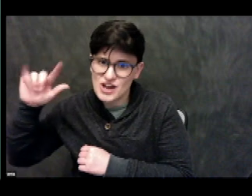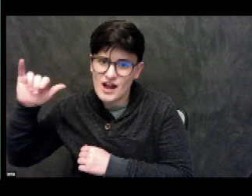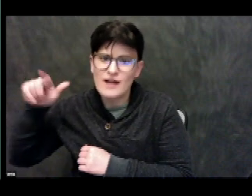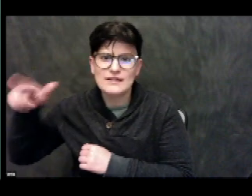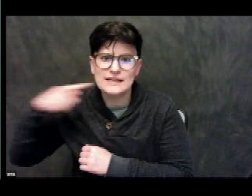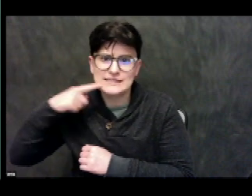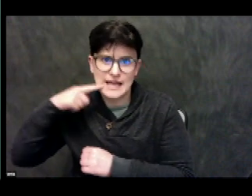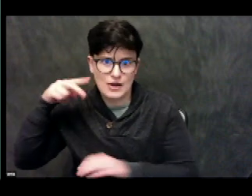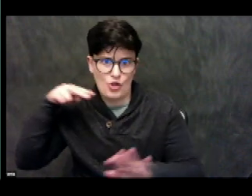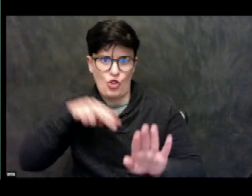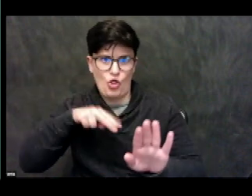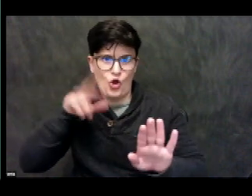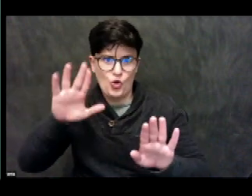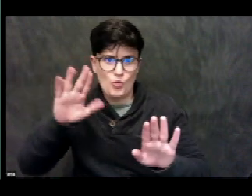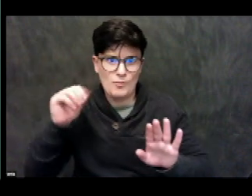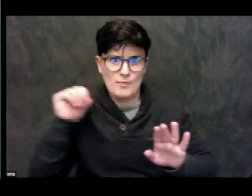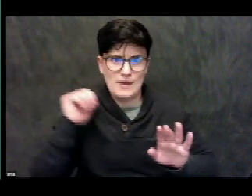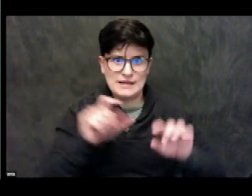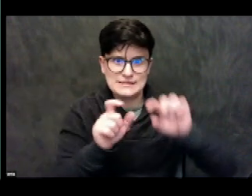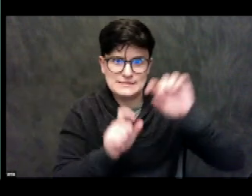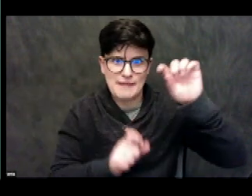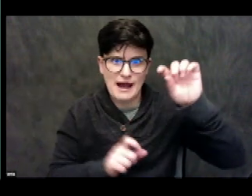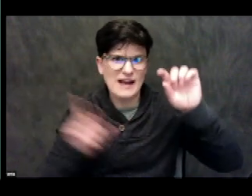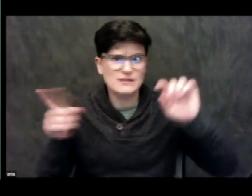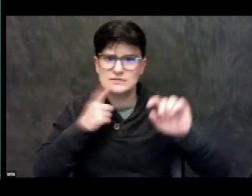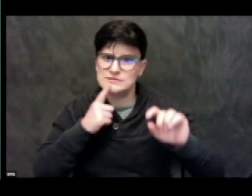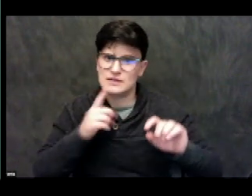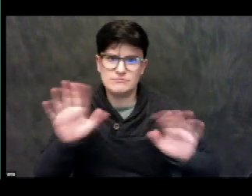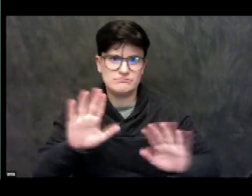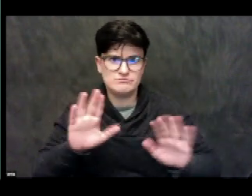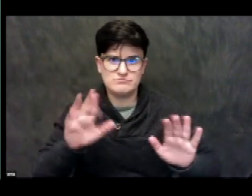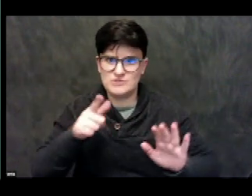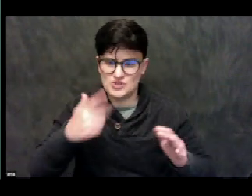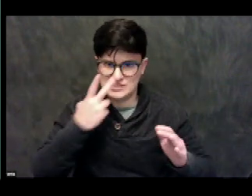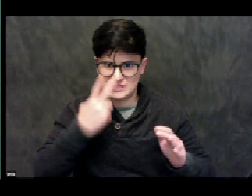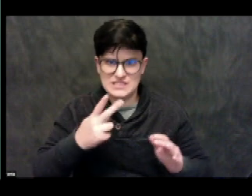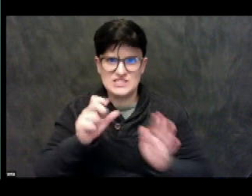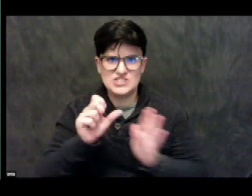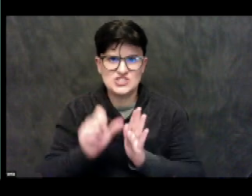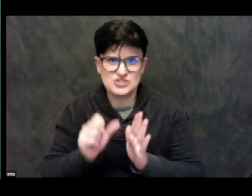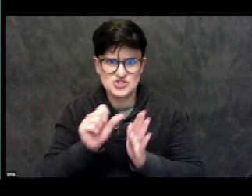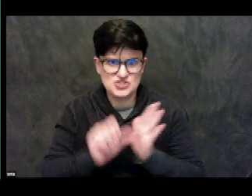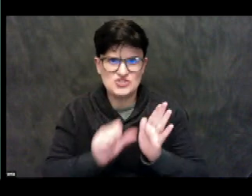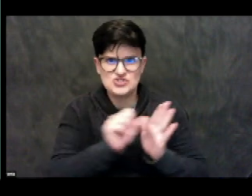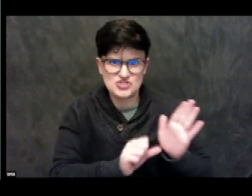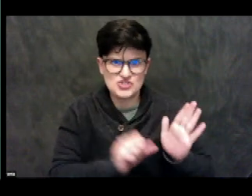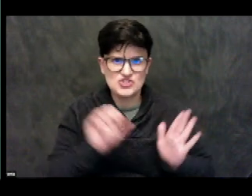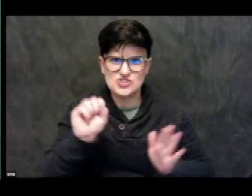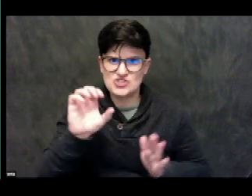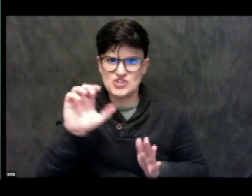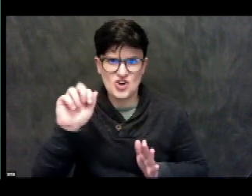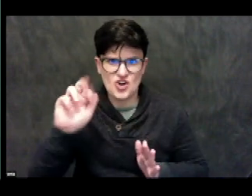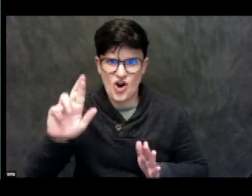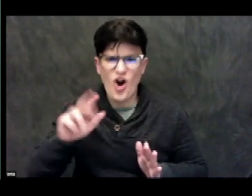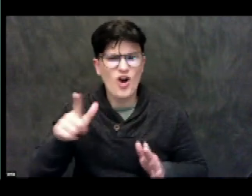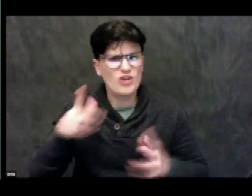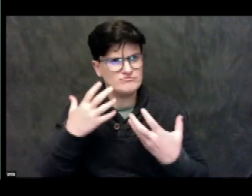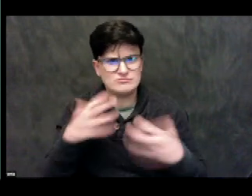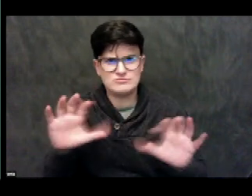And they said, no, we wouldn't even try it because there's a good possibility it wouldn't work. So I got that out of the way.